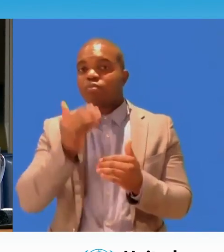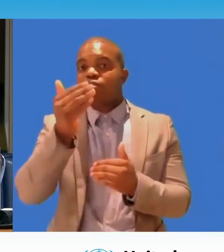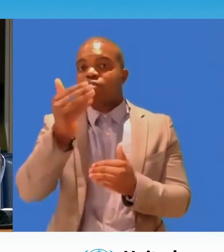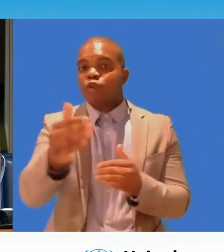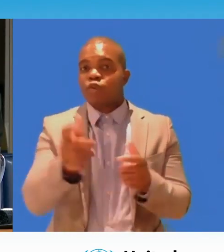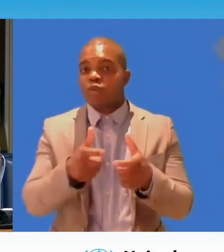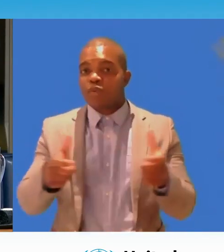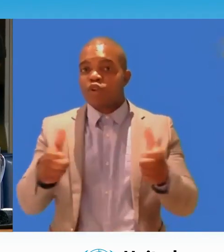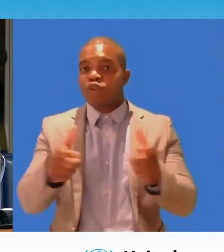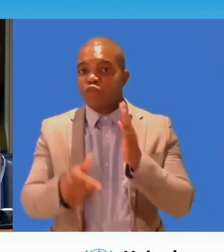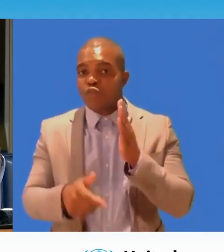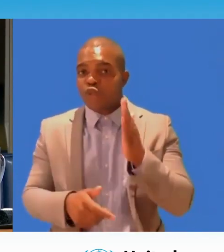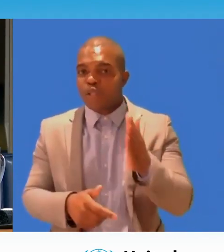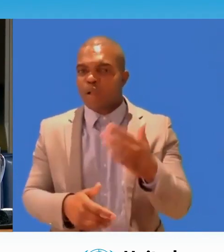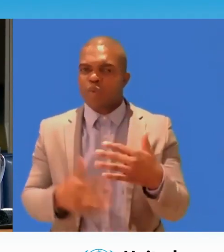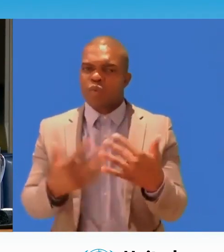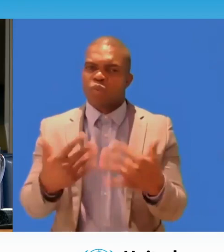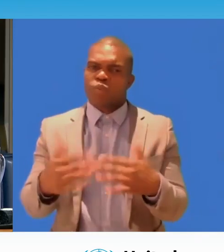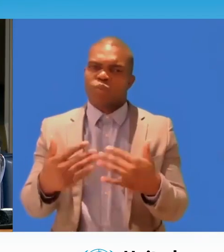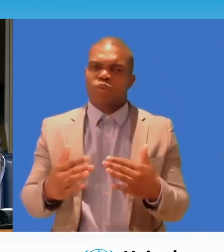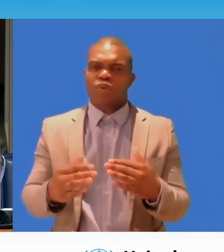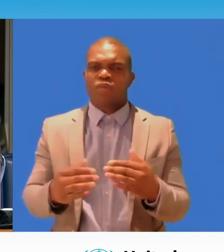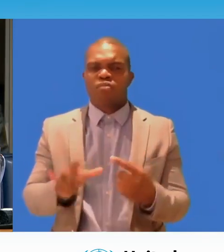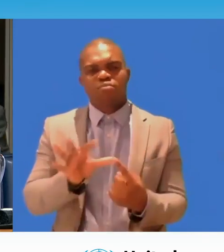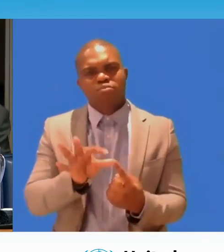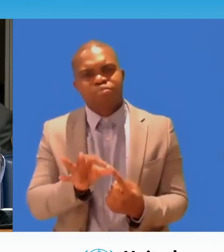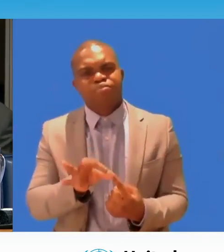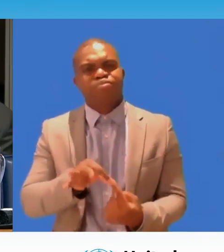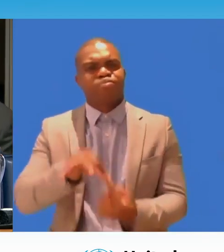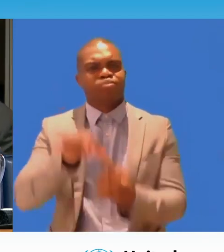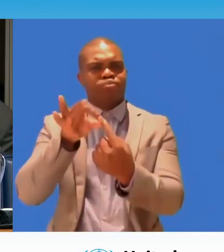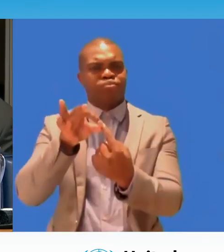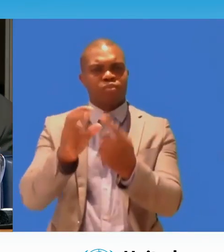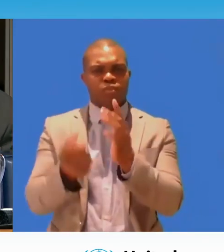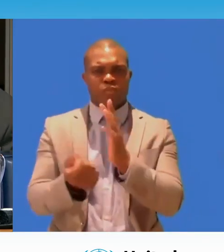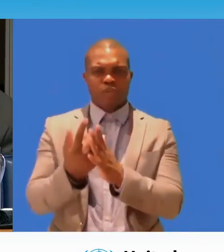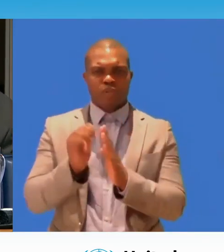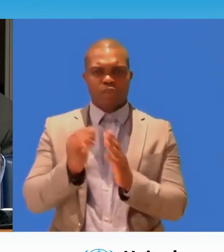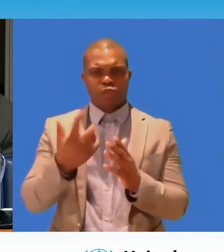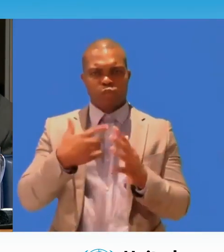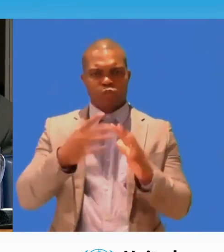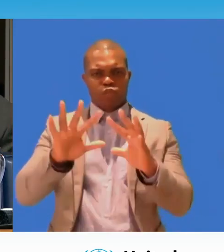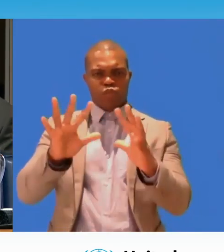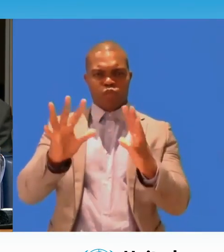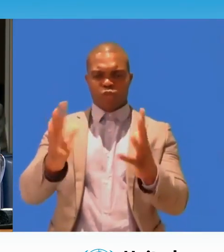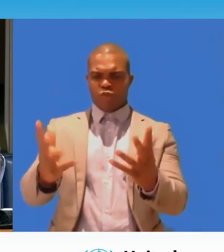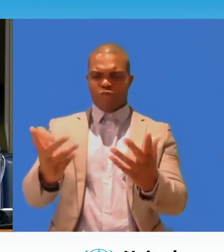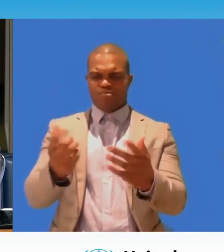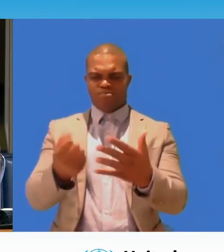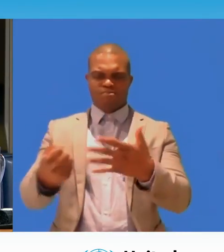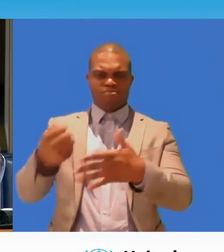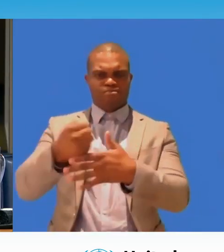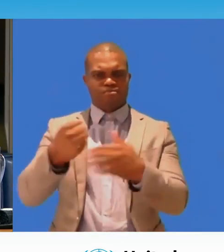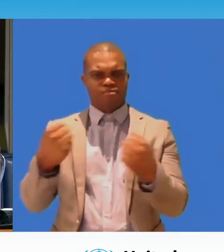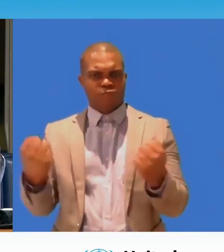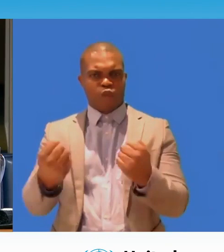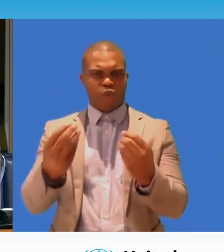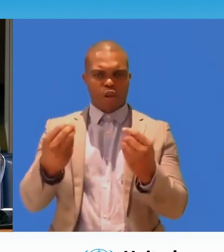development needs and aspirations of the people of this planet by tackling gaps in global governance